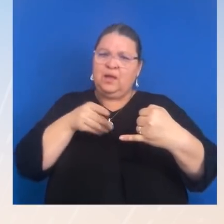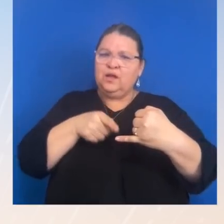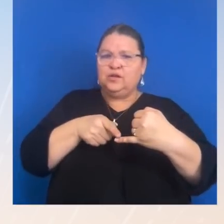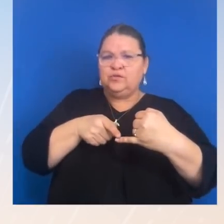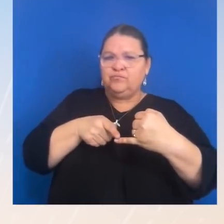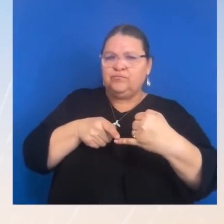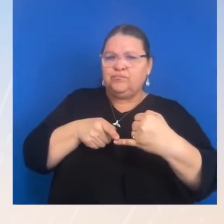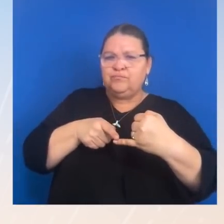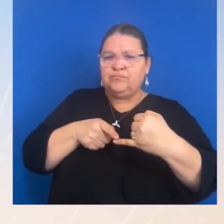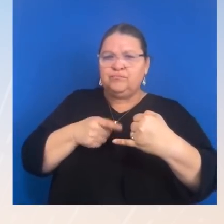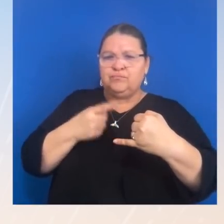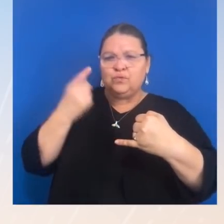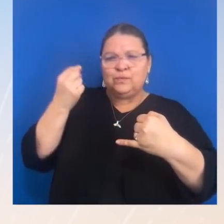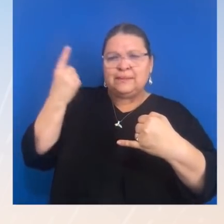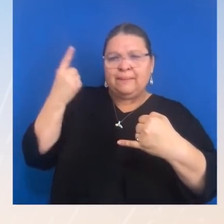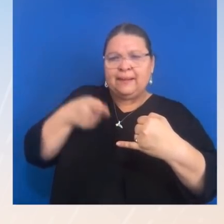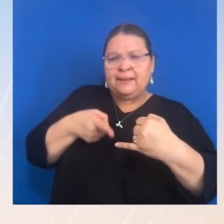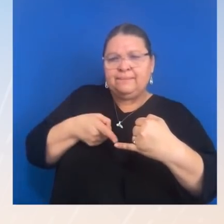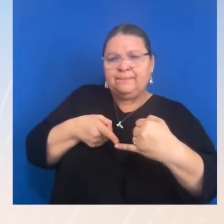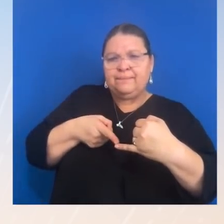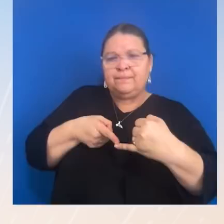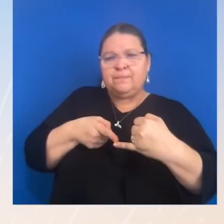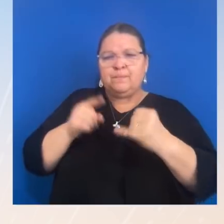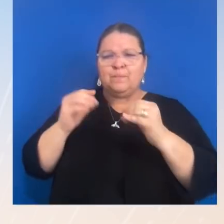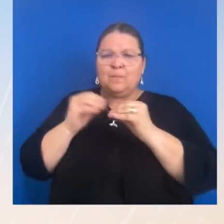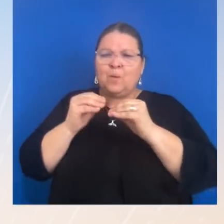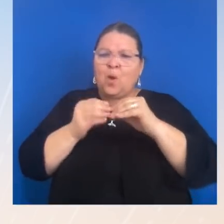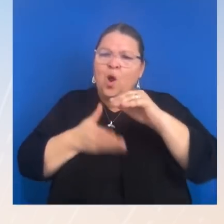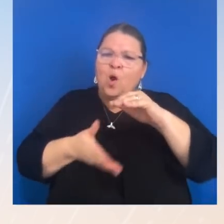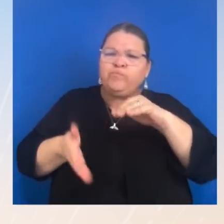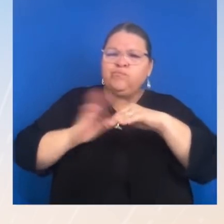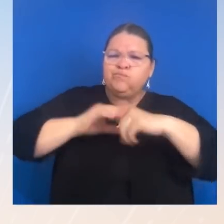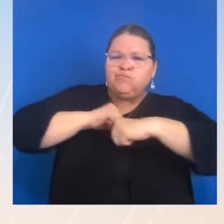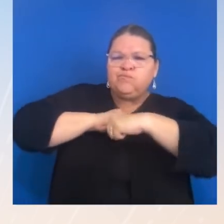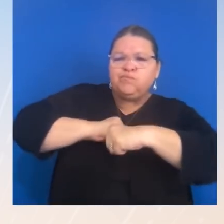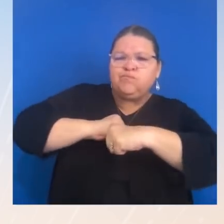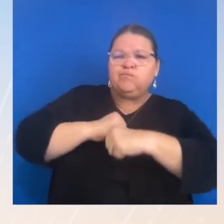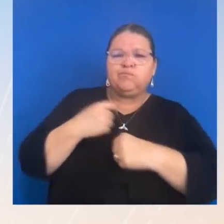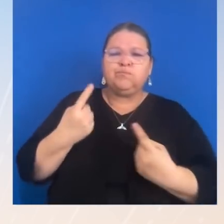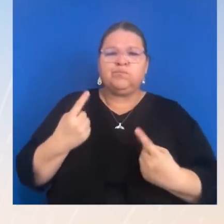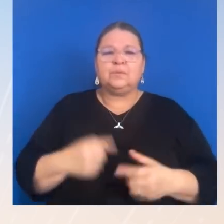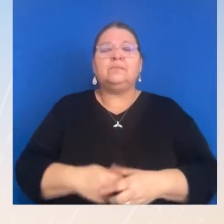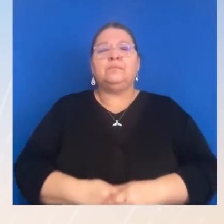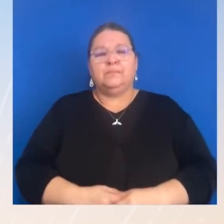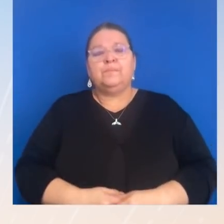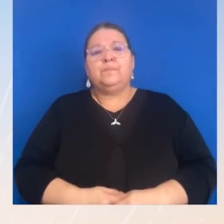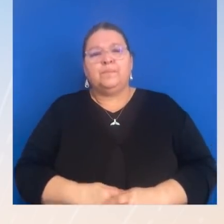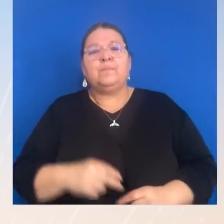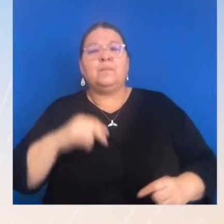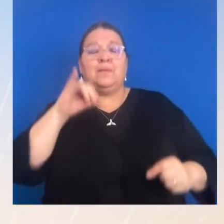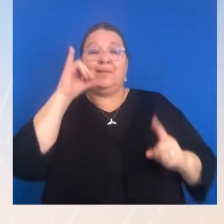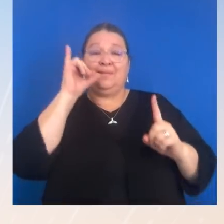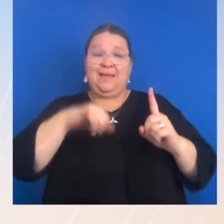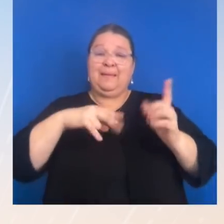when I said we have not let anything go unanswered, what I mean is that we have amped up a range of military